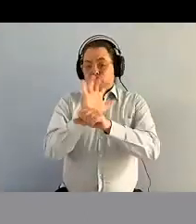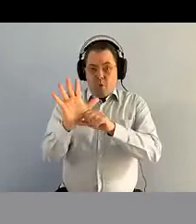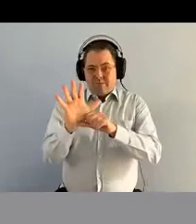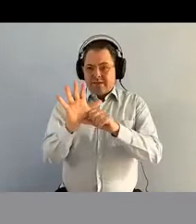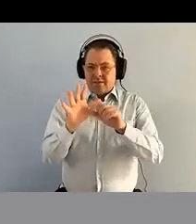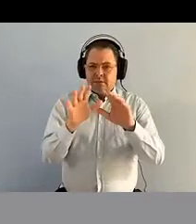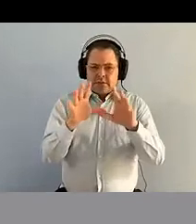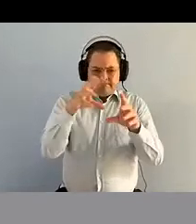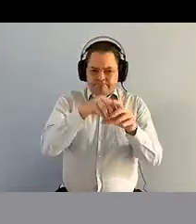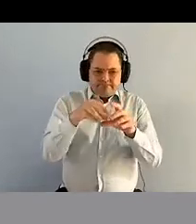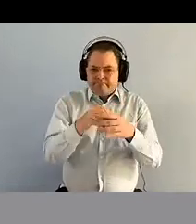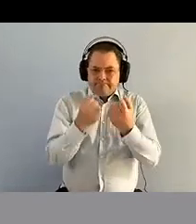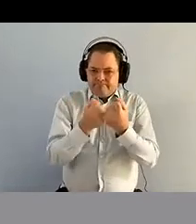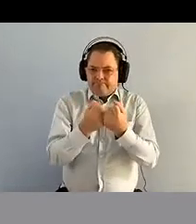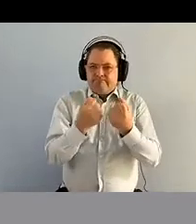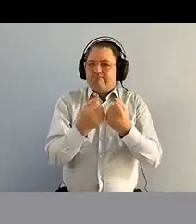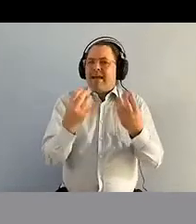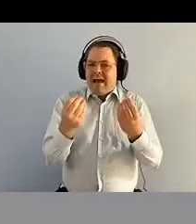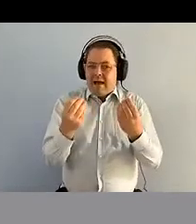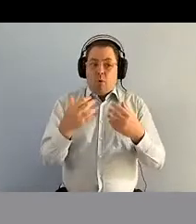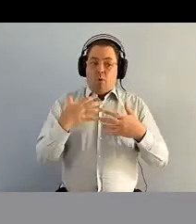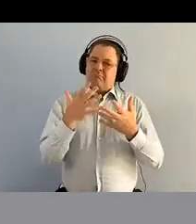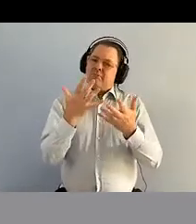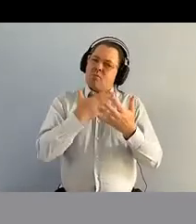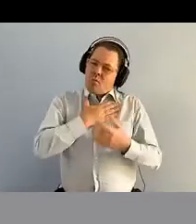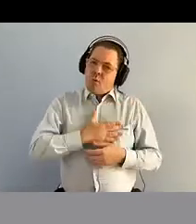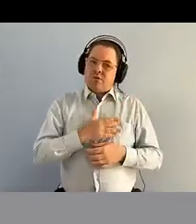a dedicated working group on disability inclusive COVID-19 response. One of